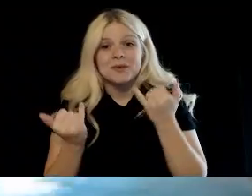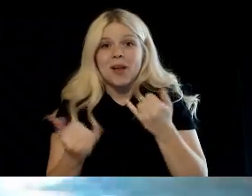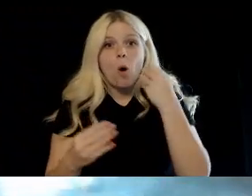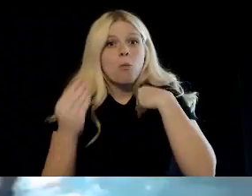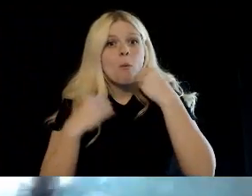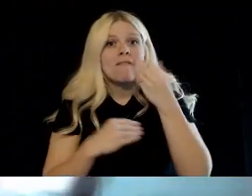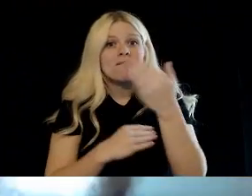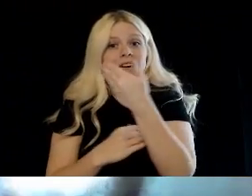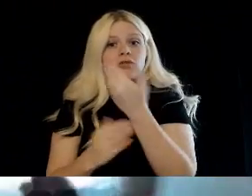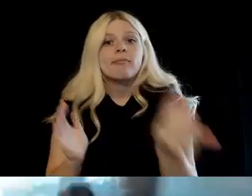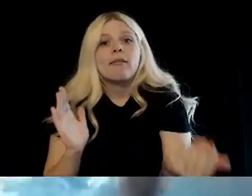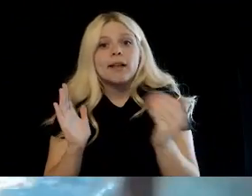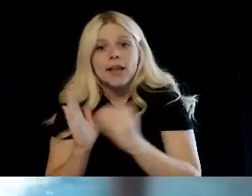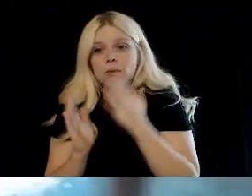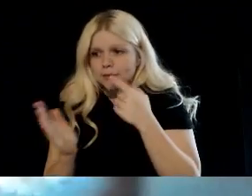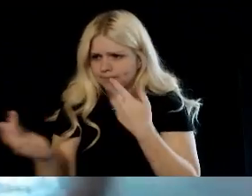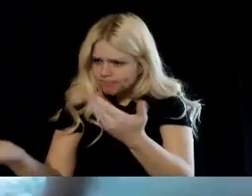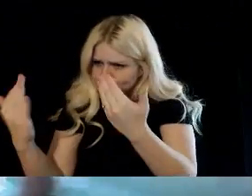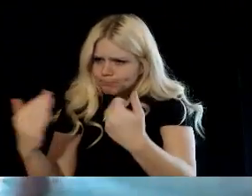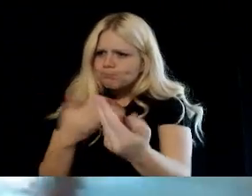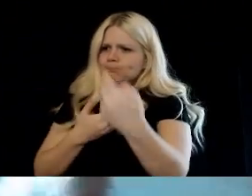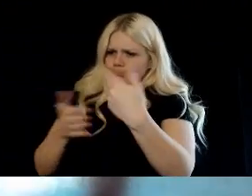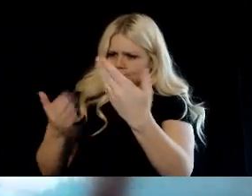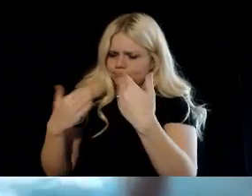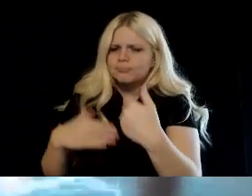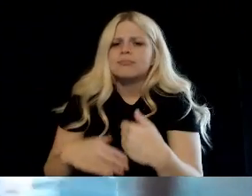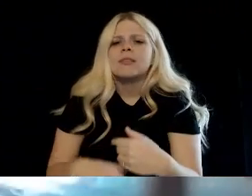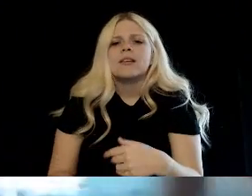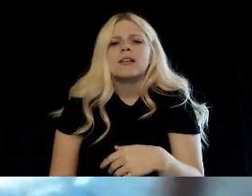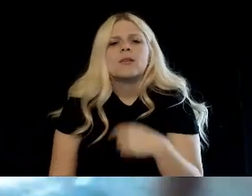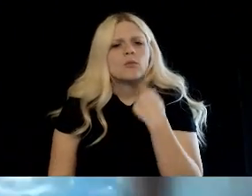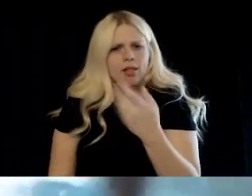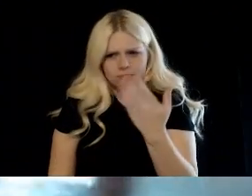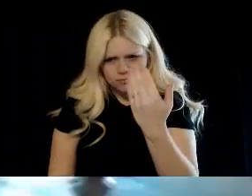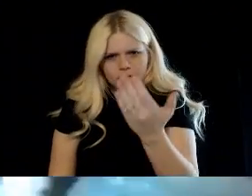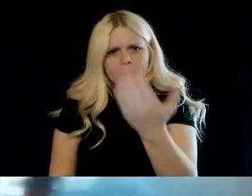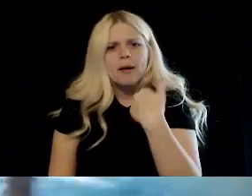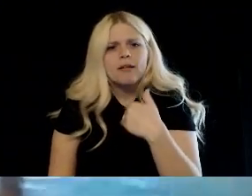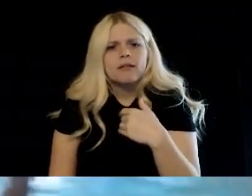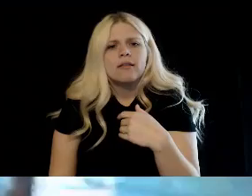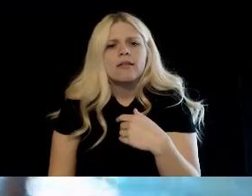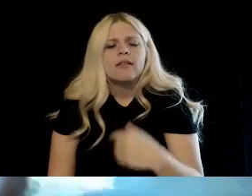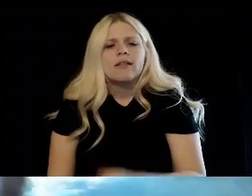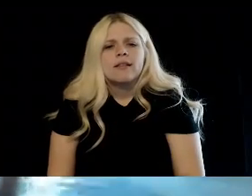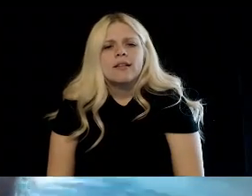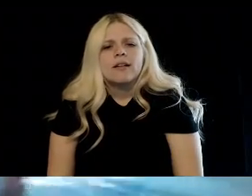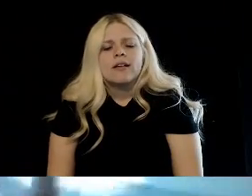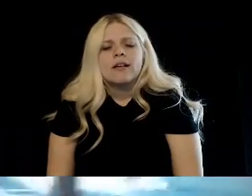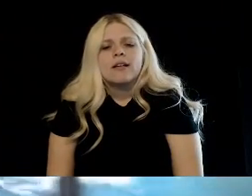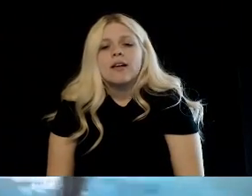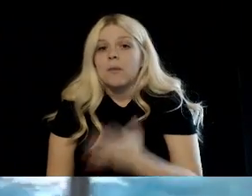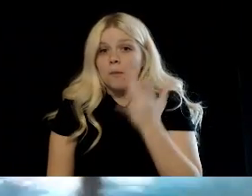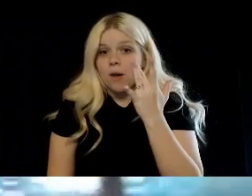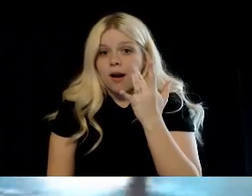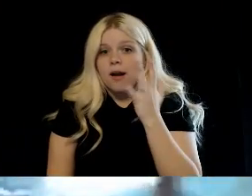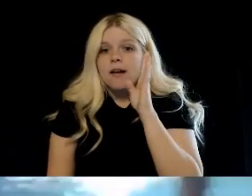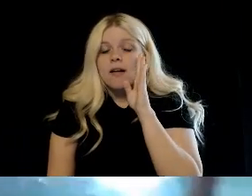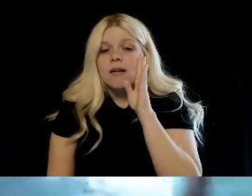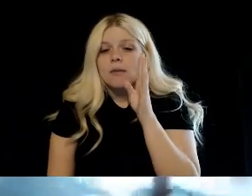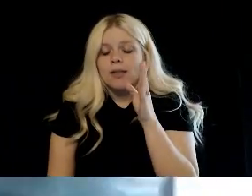And we're just gonna touch his back end really quick just so he knows that every time he sticks his back end in here--